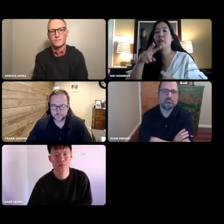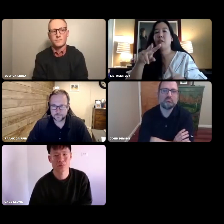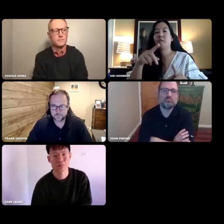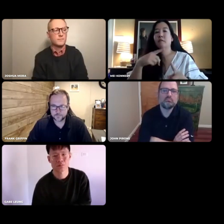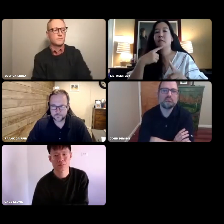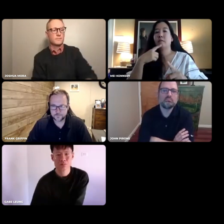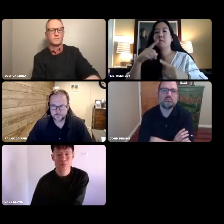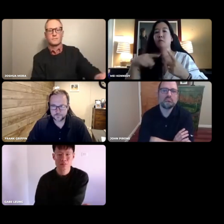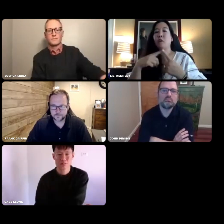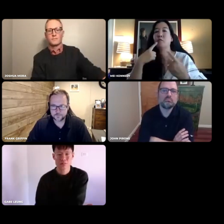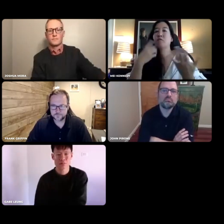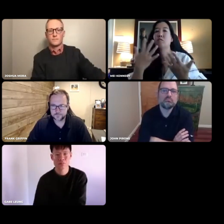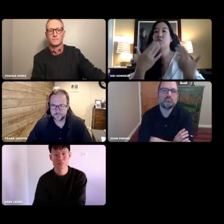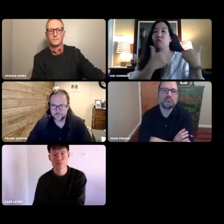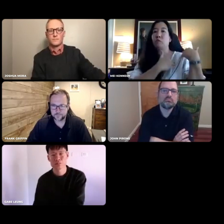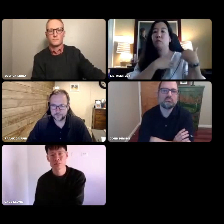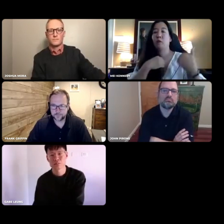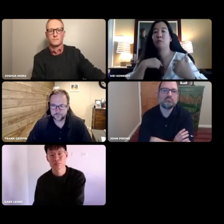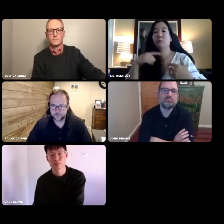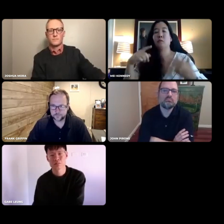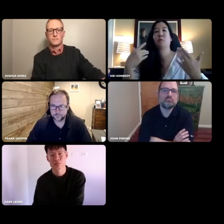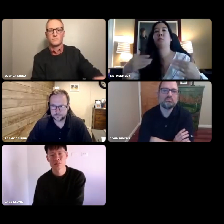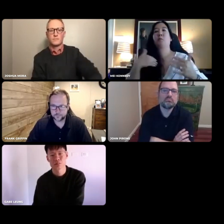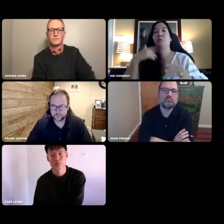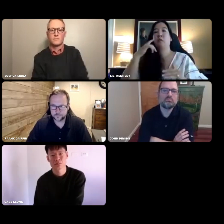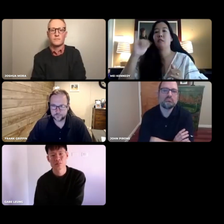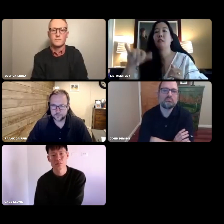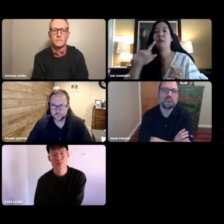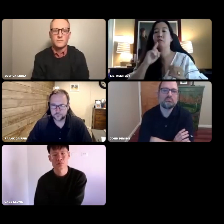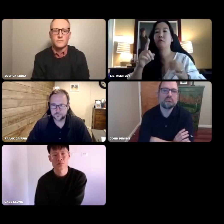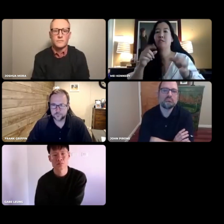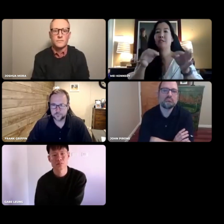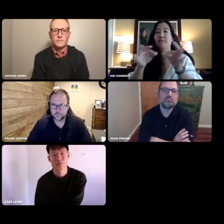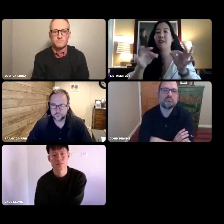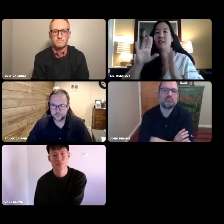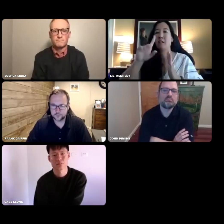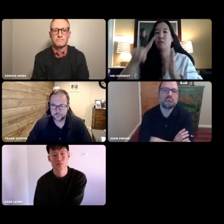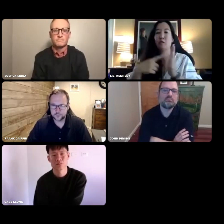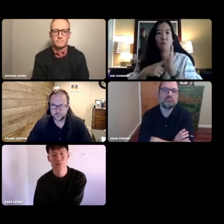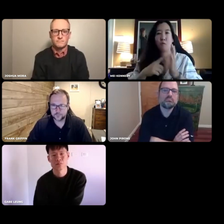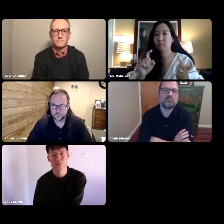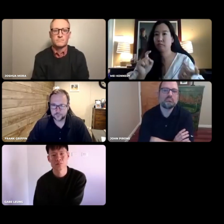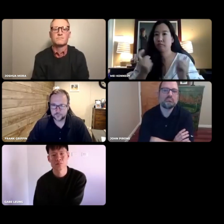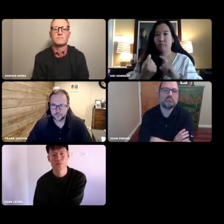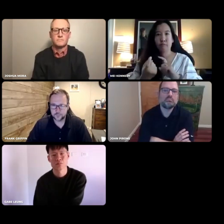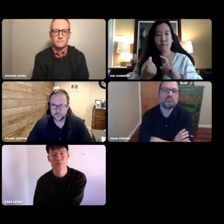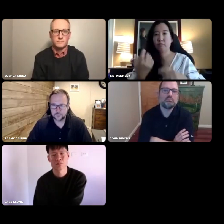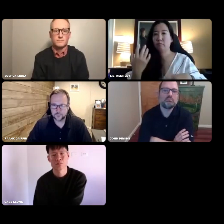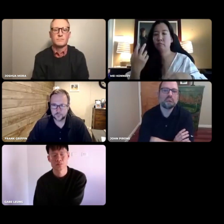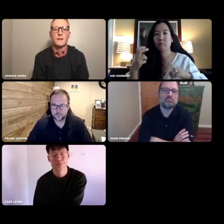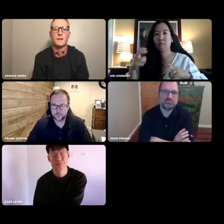When you said what responsibilities we have, they're great.